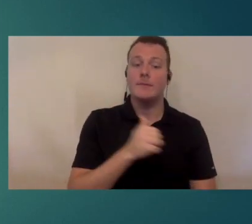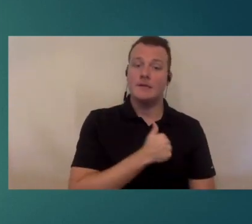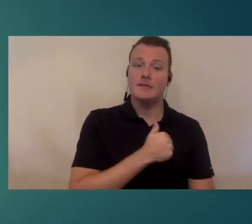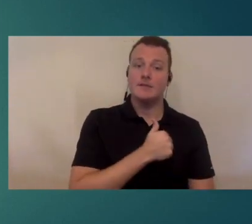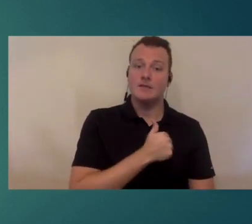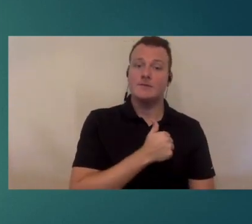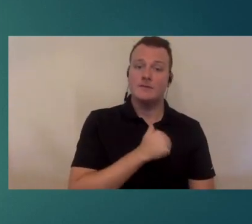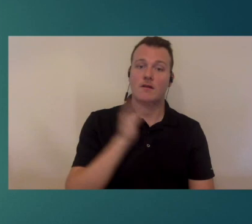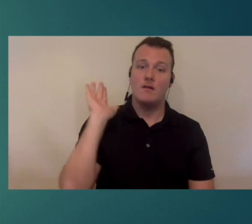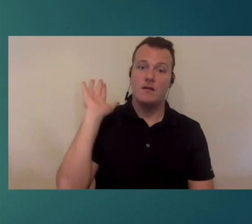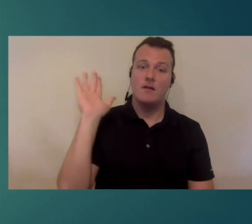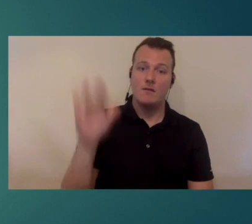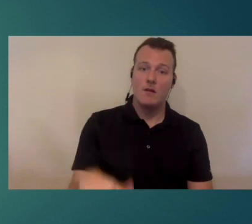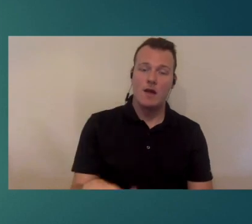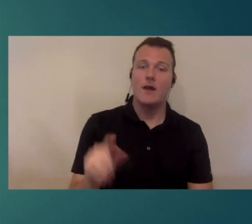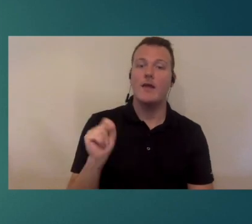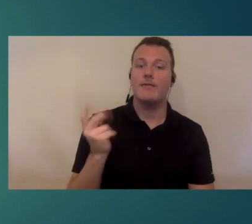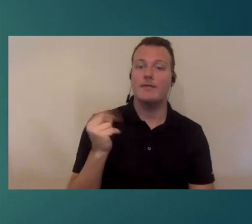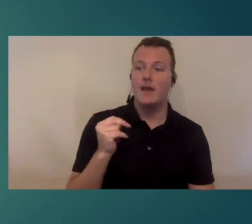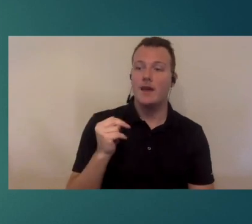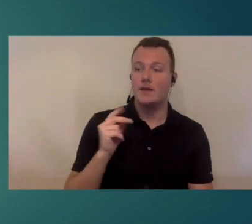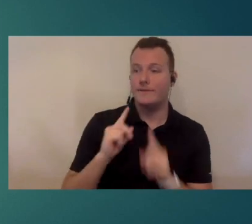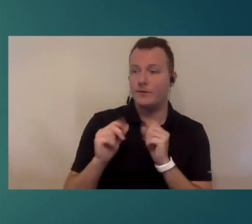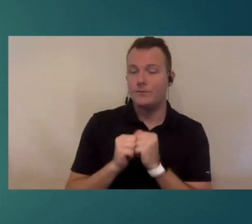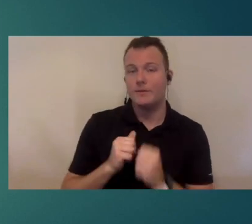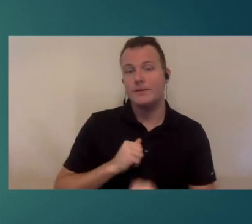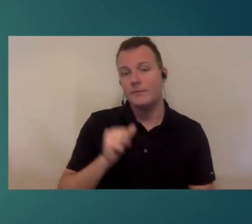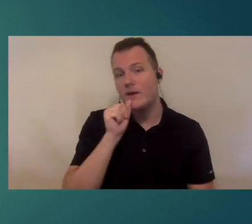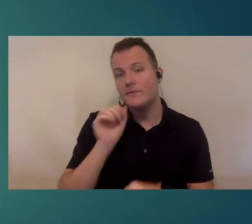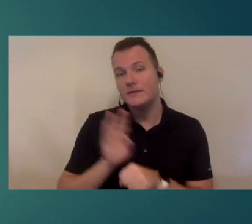military military, and then you come interview with me at a private practice,